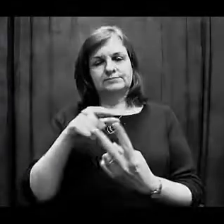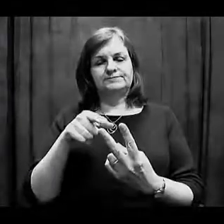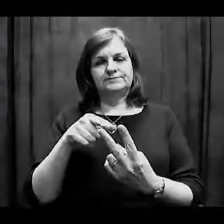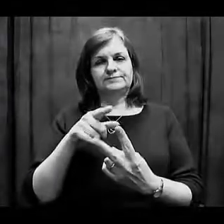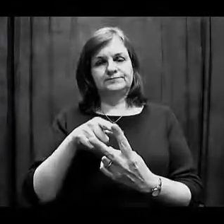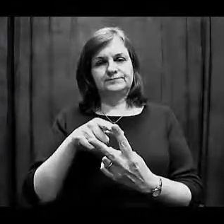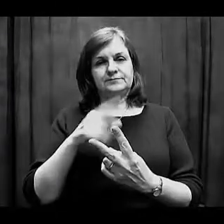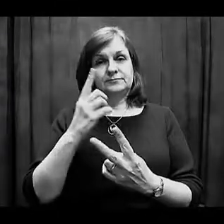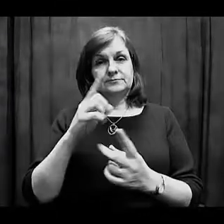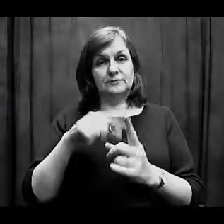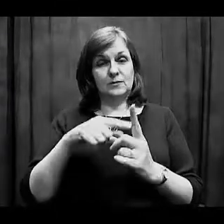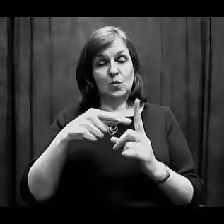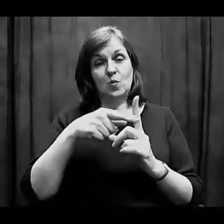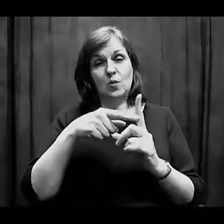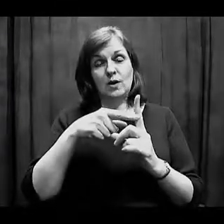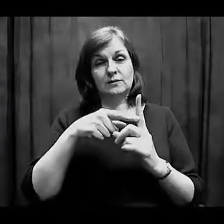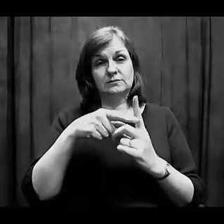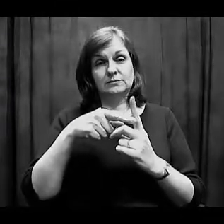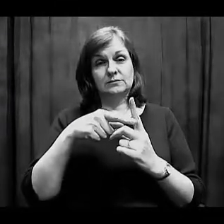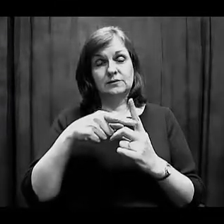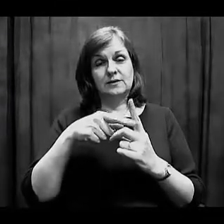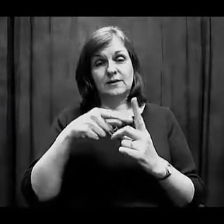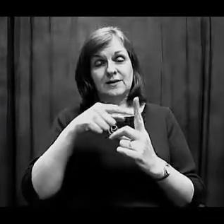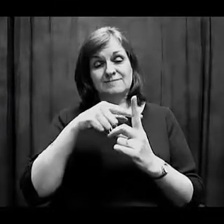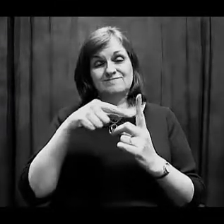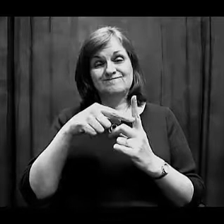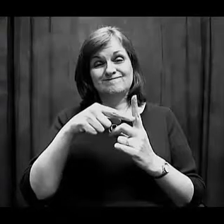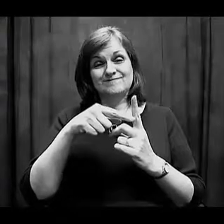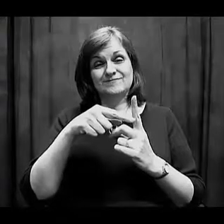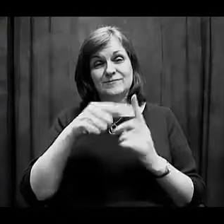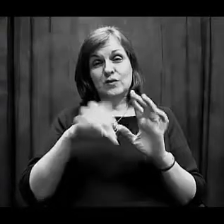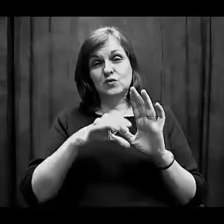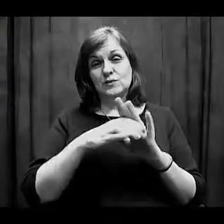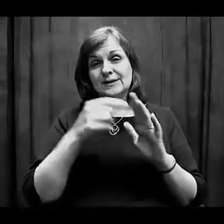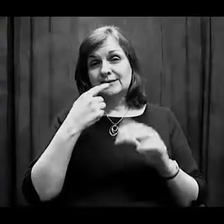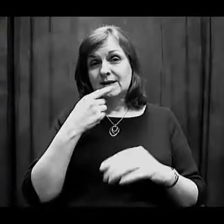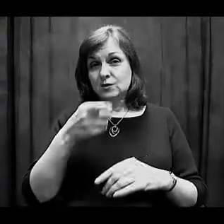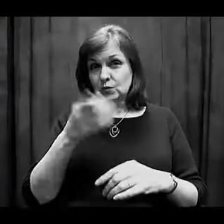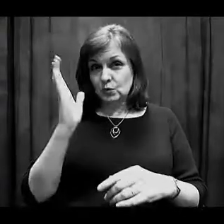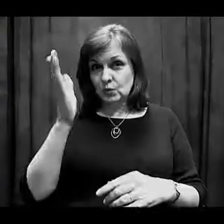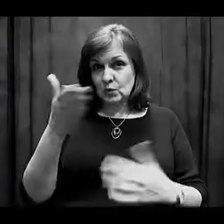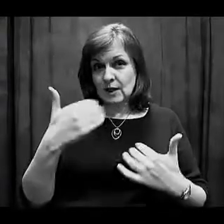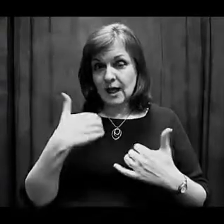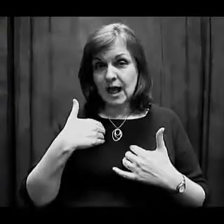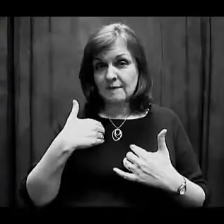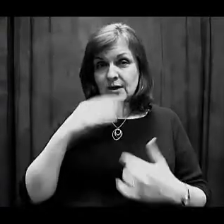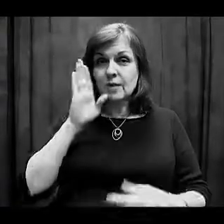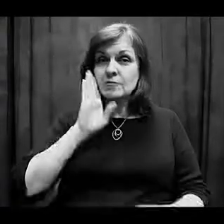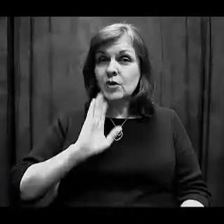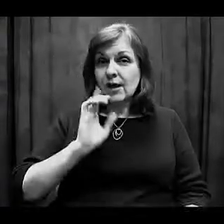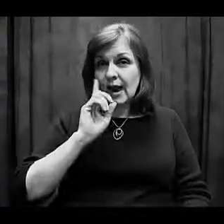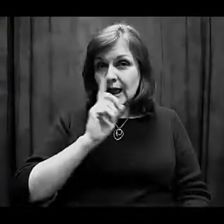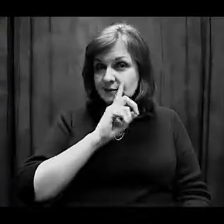on one you might have a trait that says you're gonna have